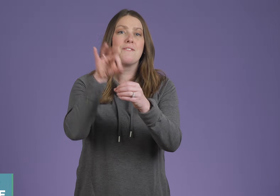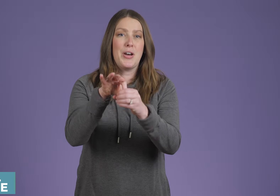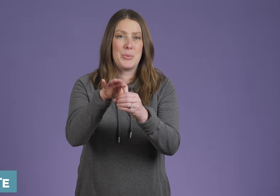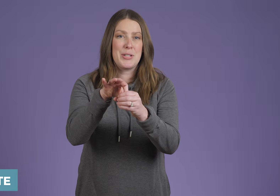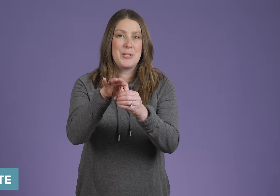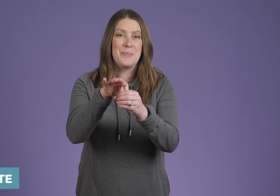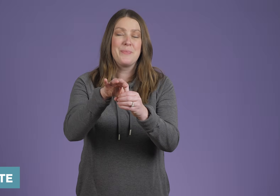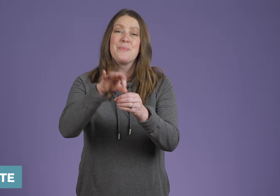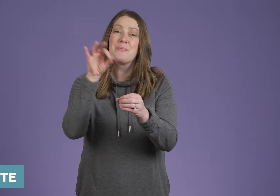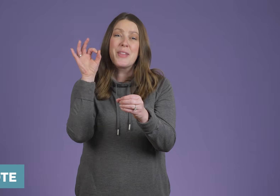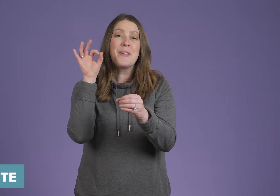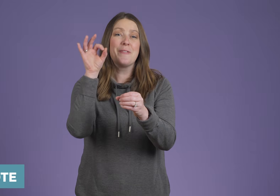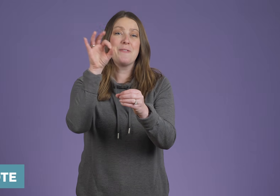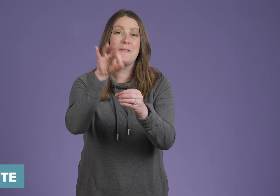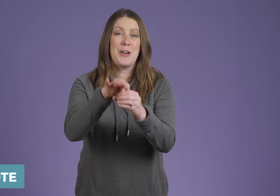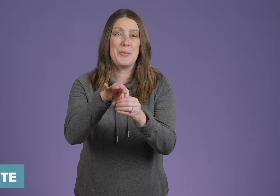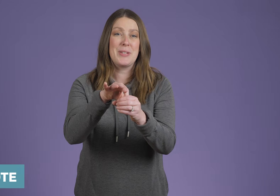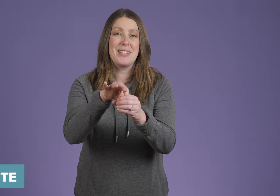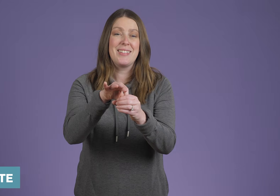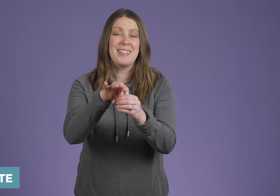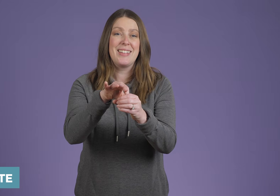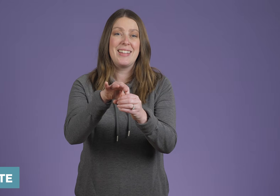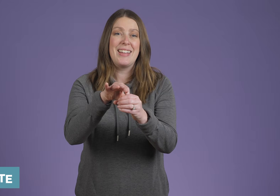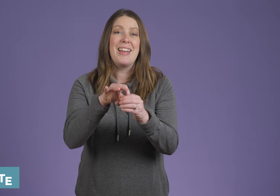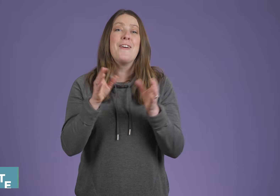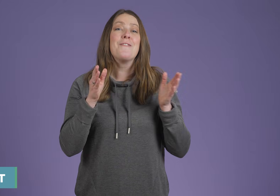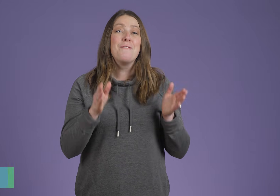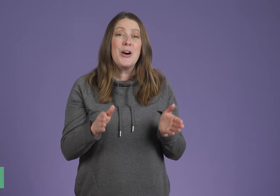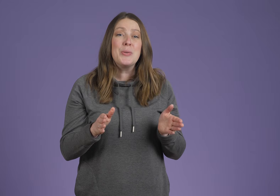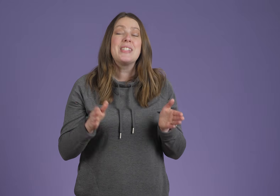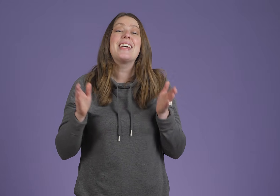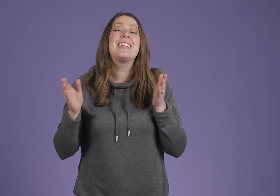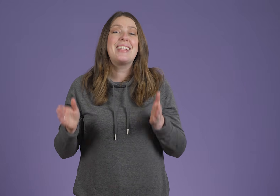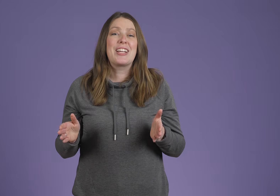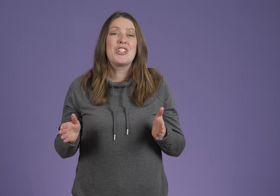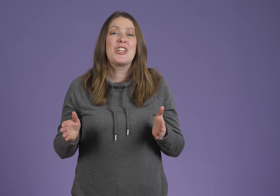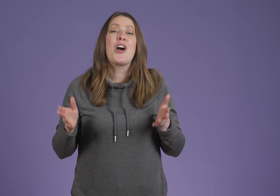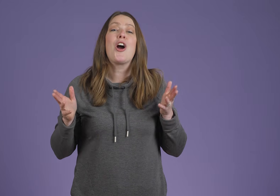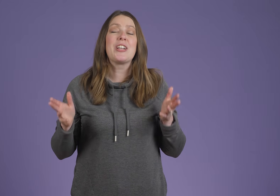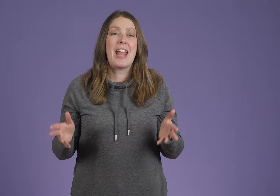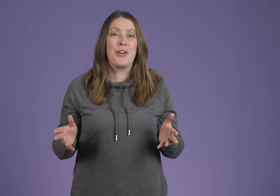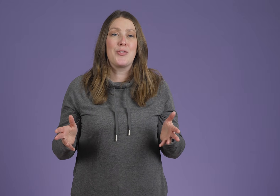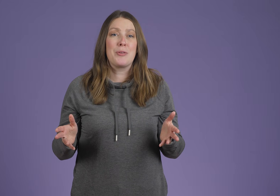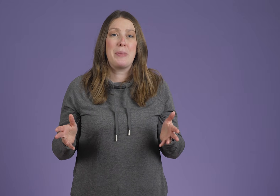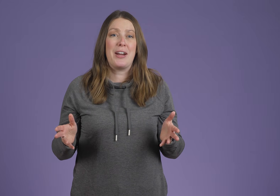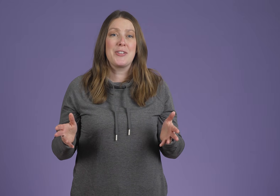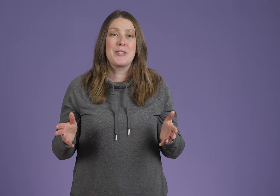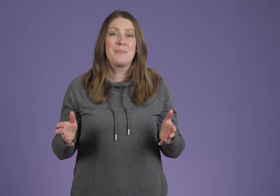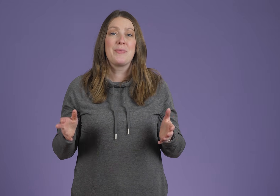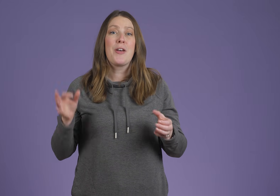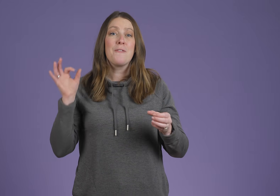Vote. Vote and election are noun verb pairs.